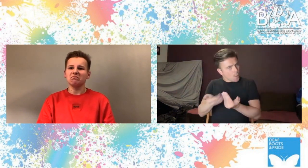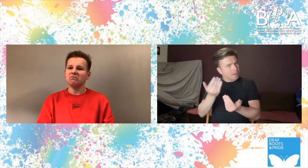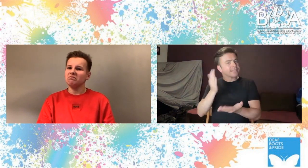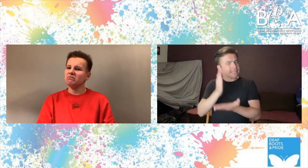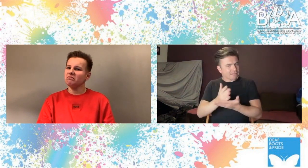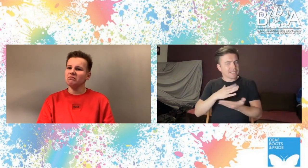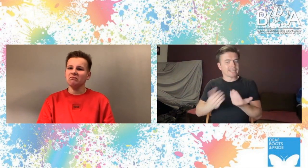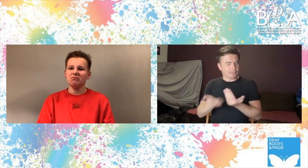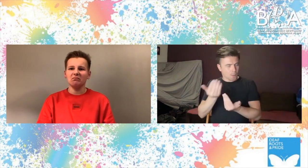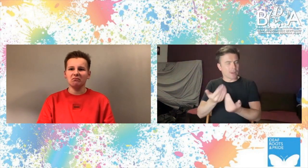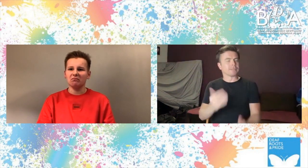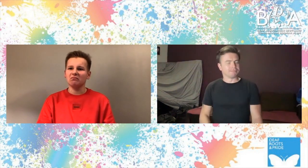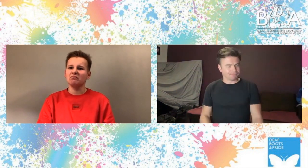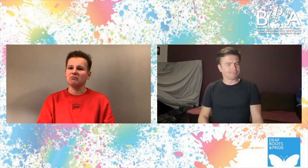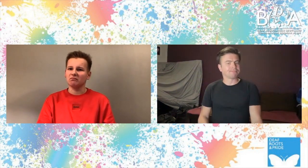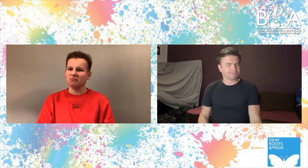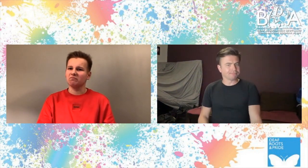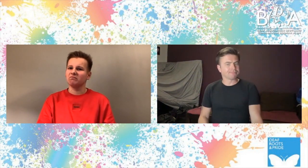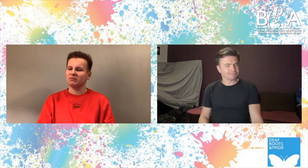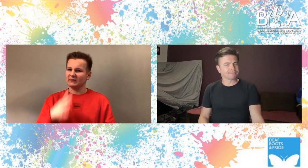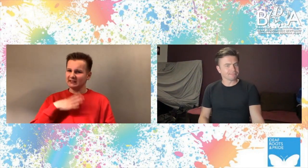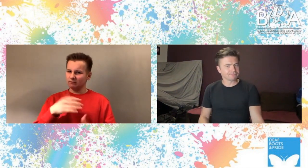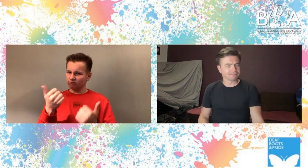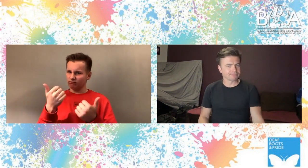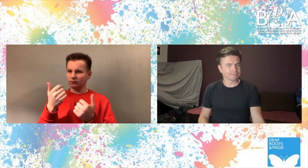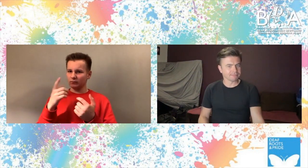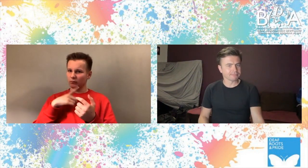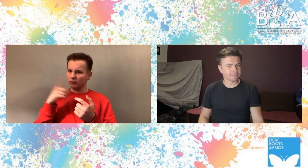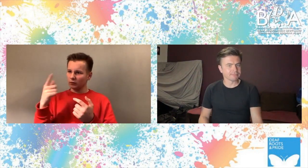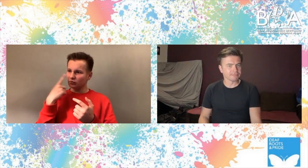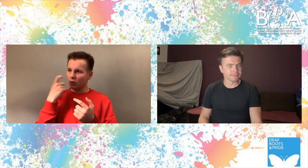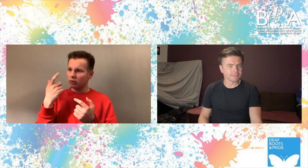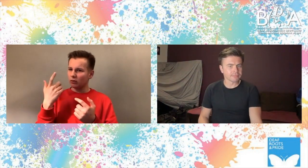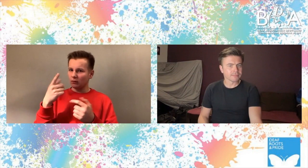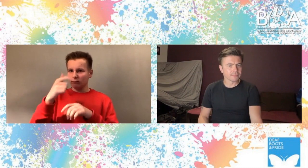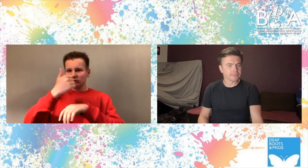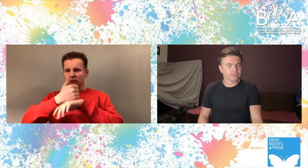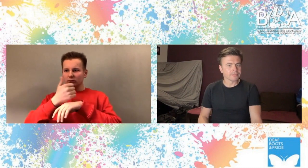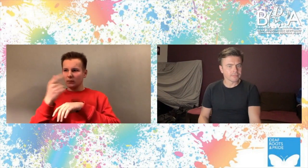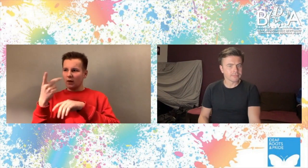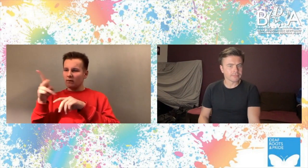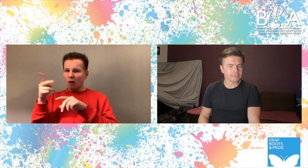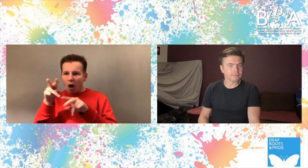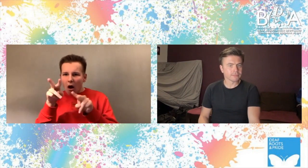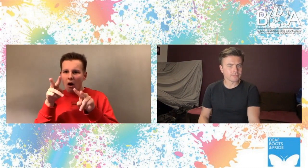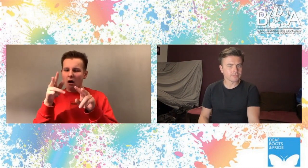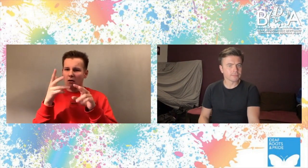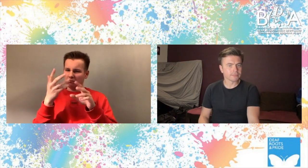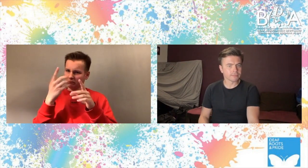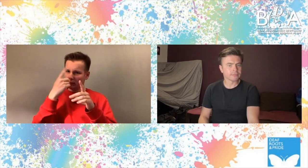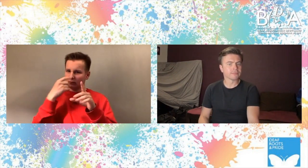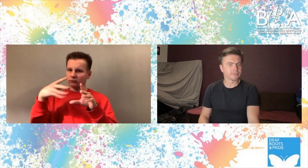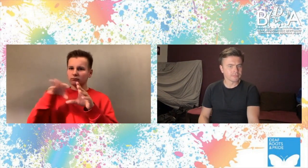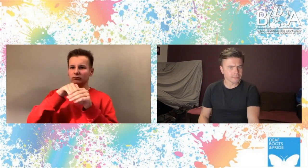so there is definitely an opportunity there. That’s really good for young people. Maybe some of the Deaf people at